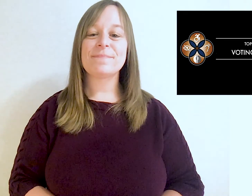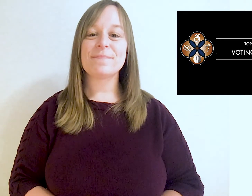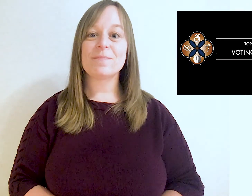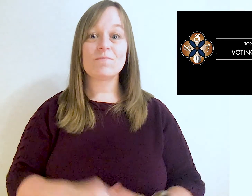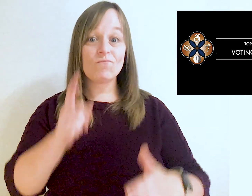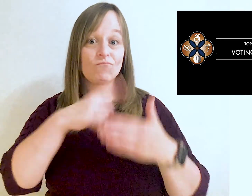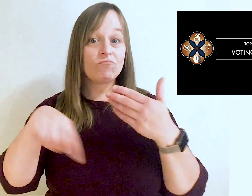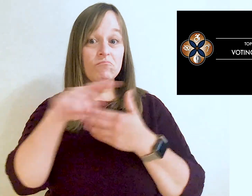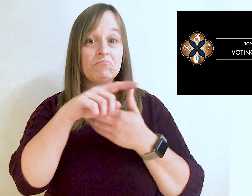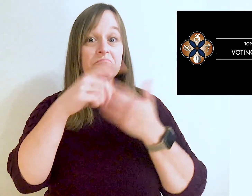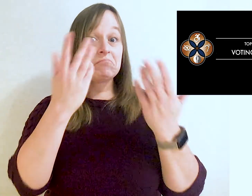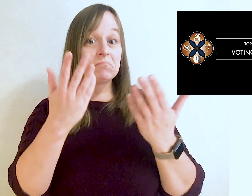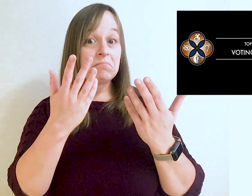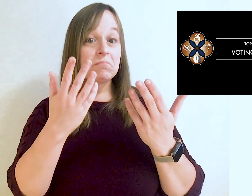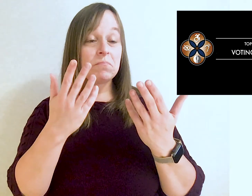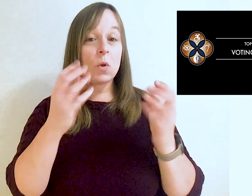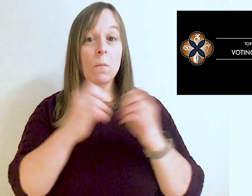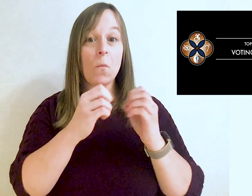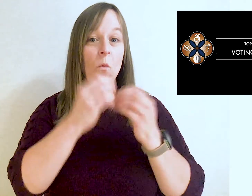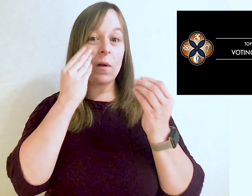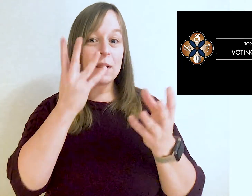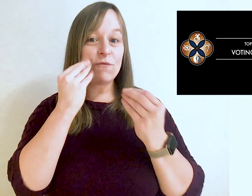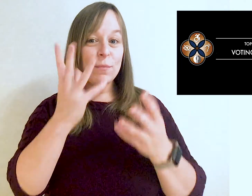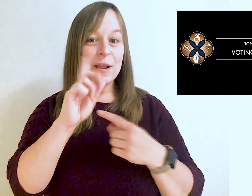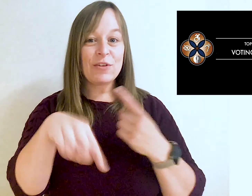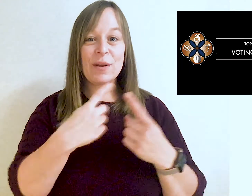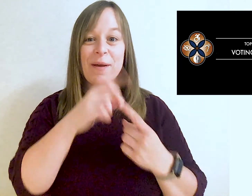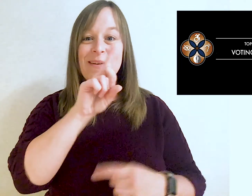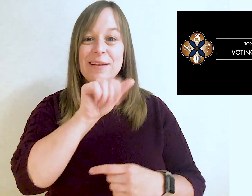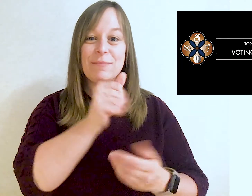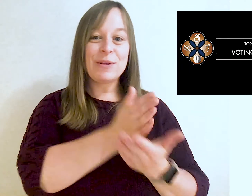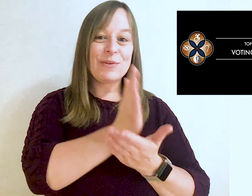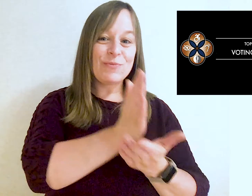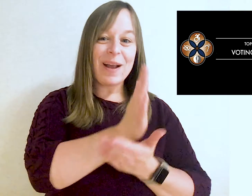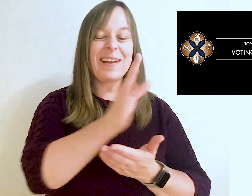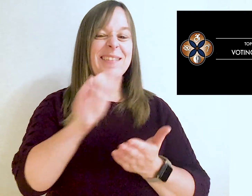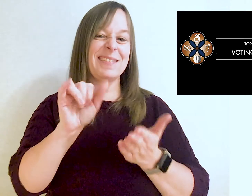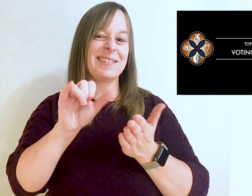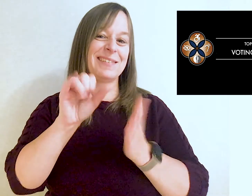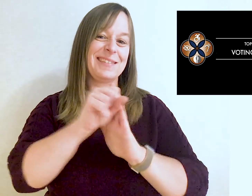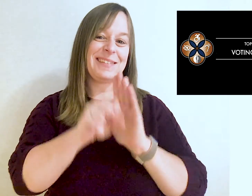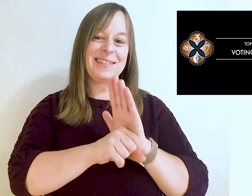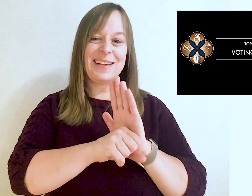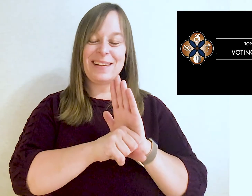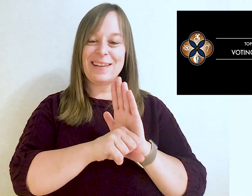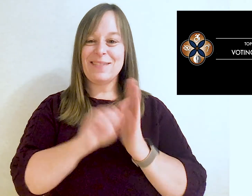Tune in next time where we'll bring you more information on disability rights in the state of New York.